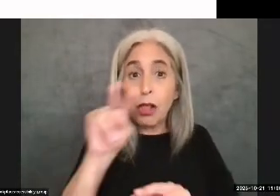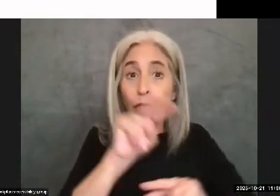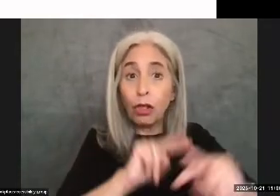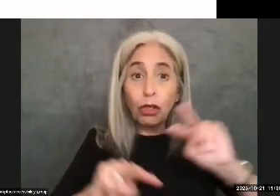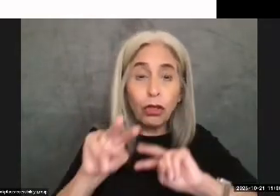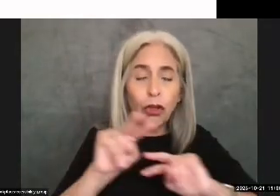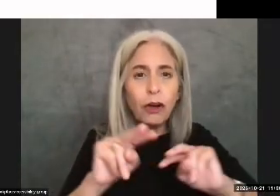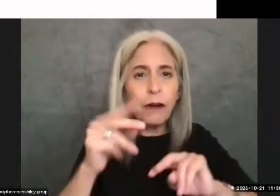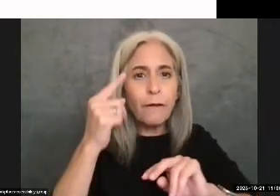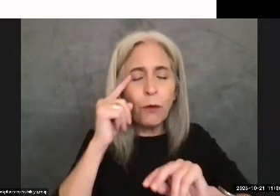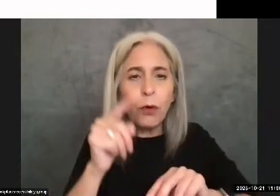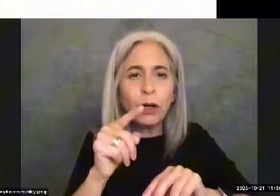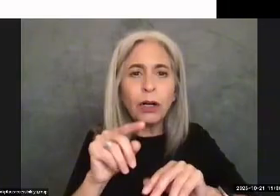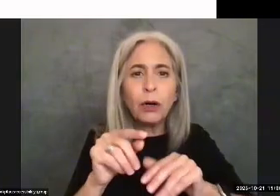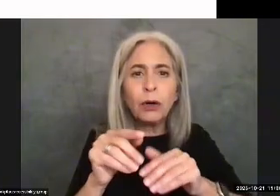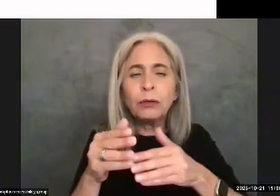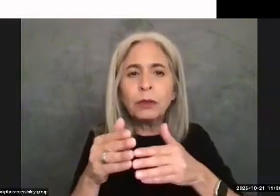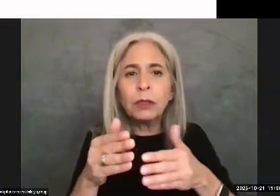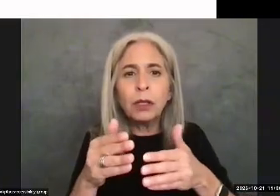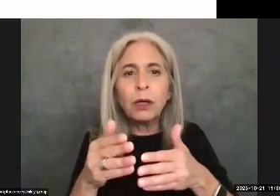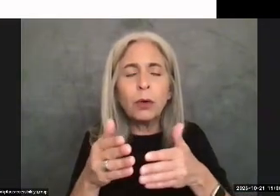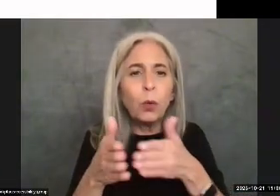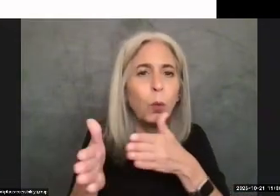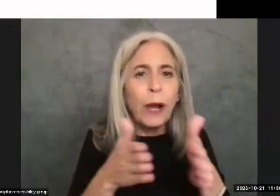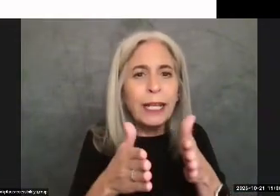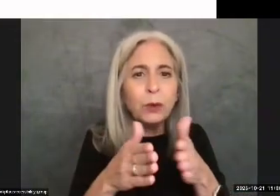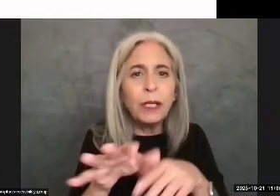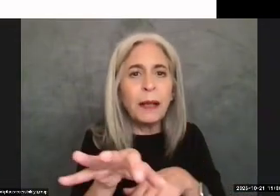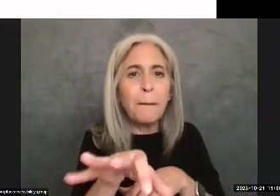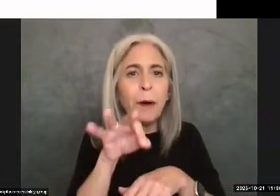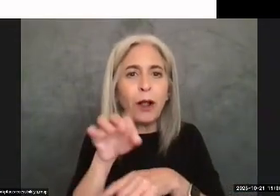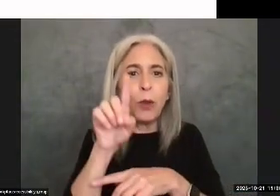Kathleen DeForest: And then look for the nooks and crannies where we can pull 1%.